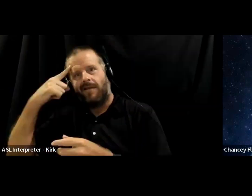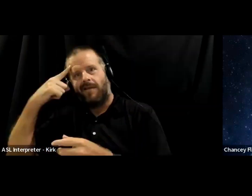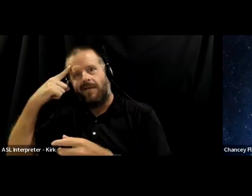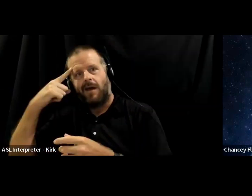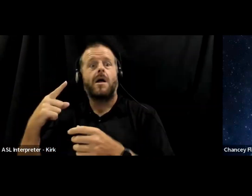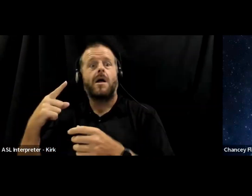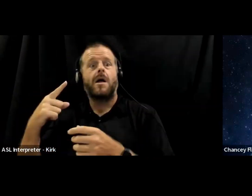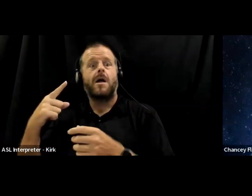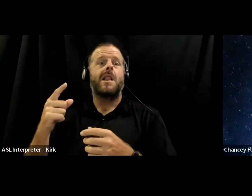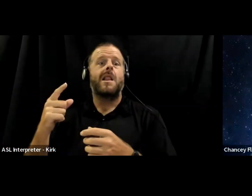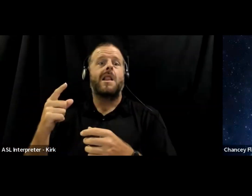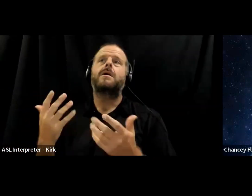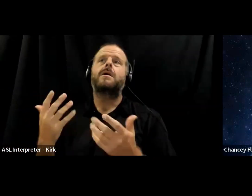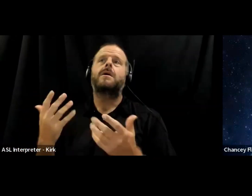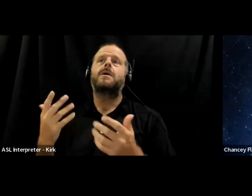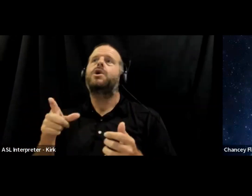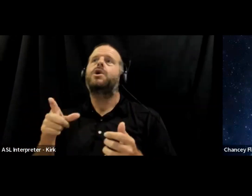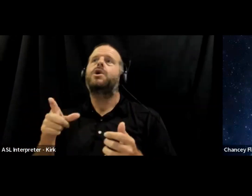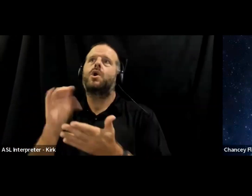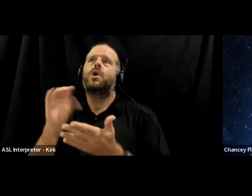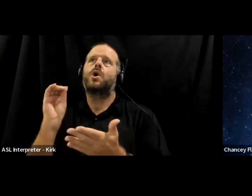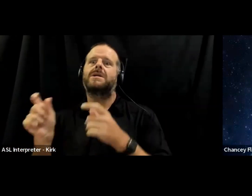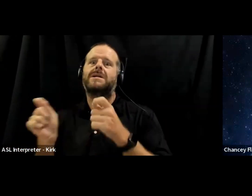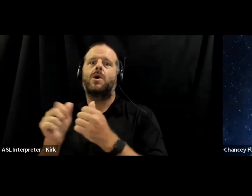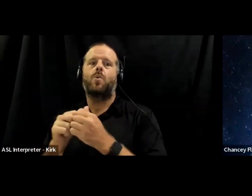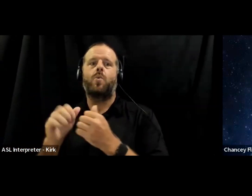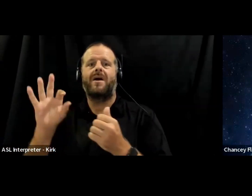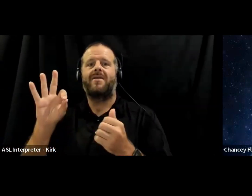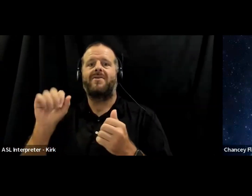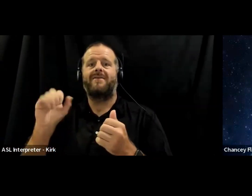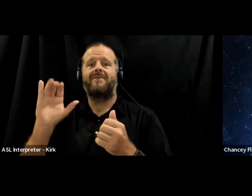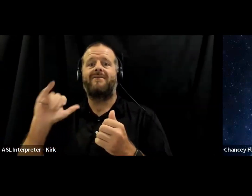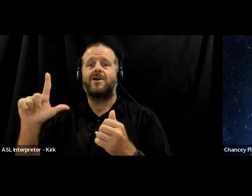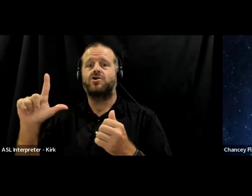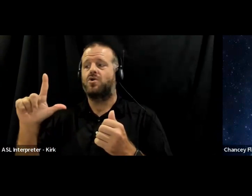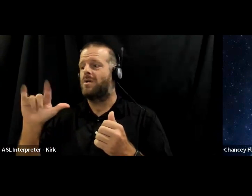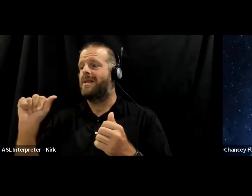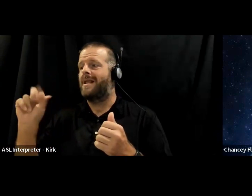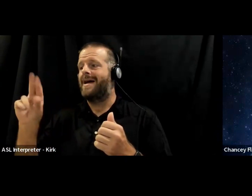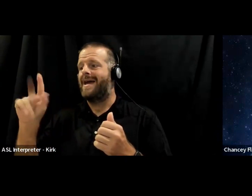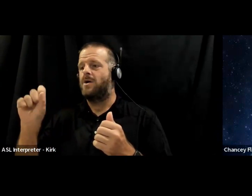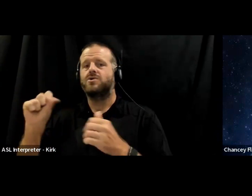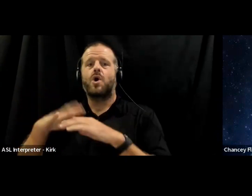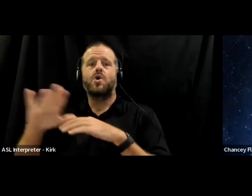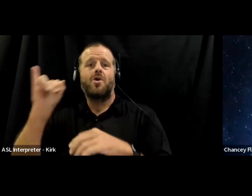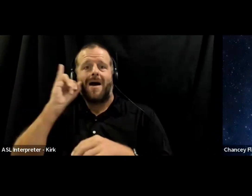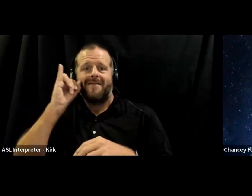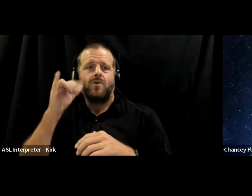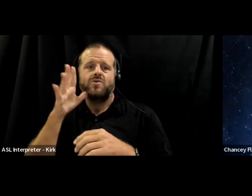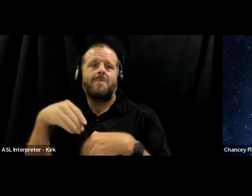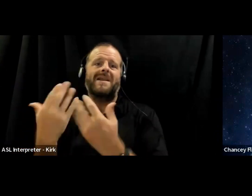how to deal with spatial layouts on your iPhone. So I'm going to give you a crossword or chess.